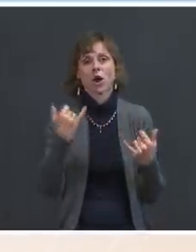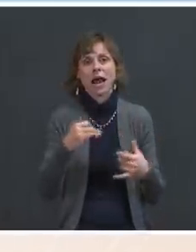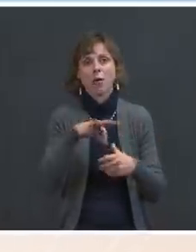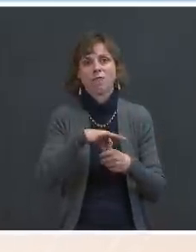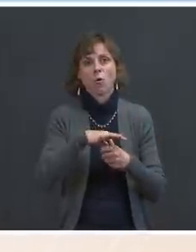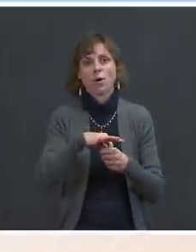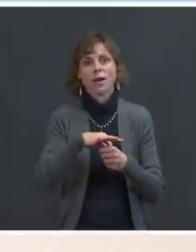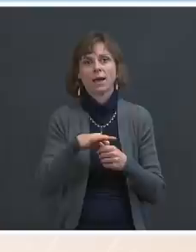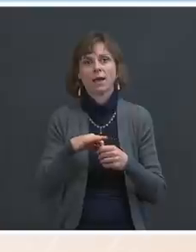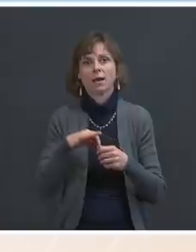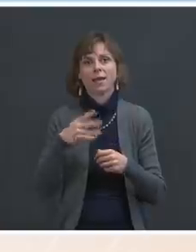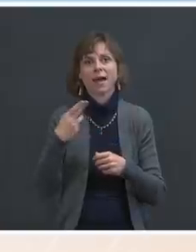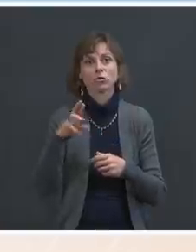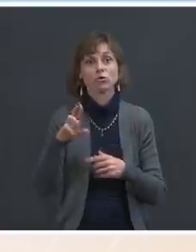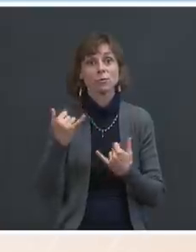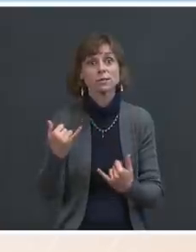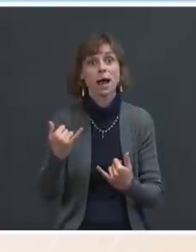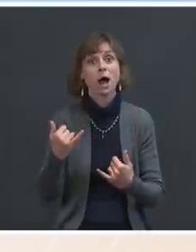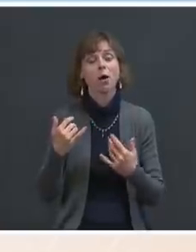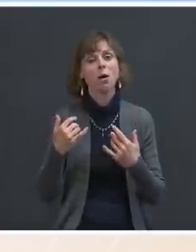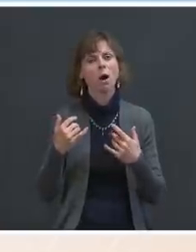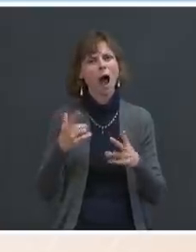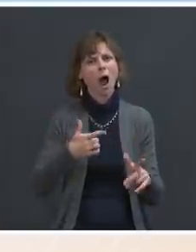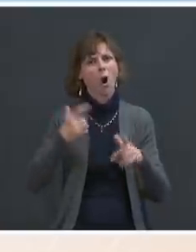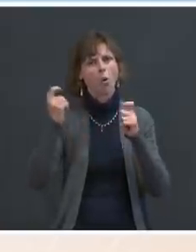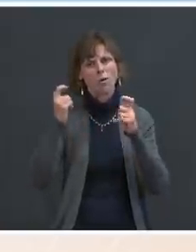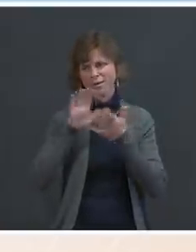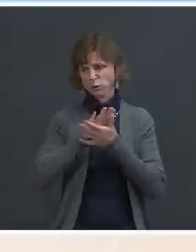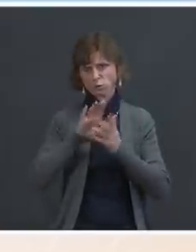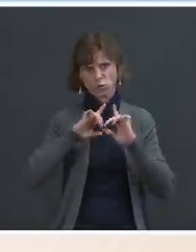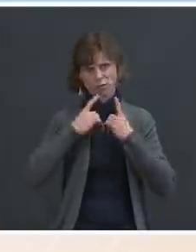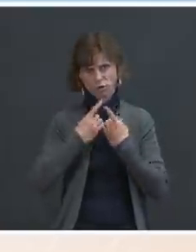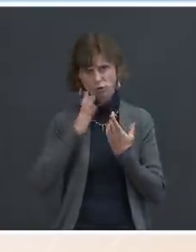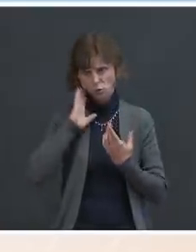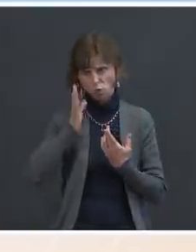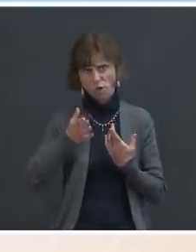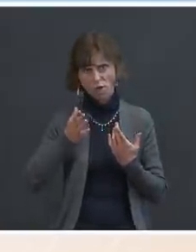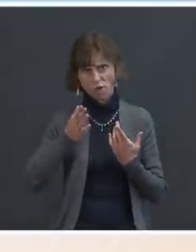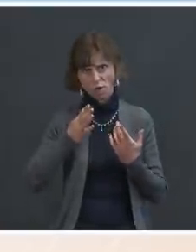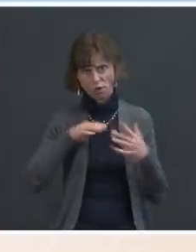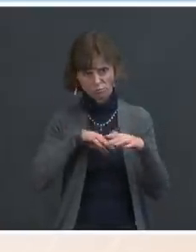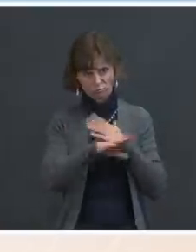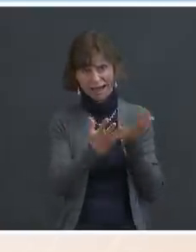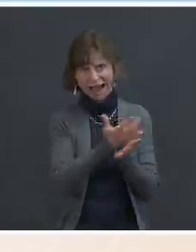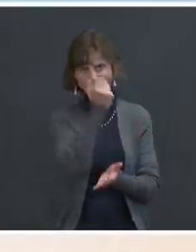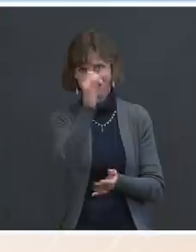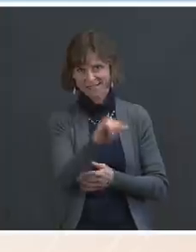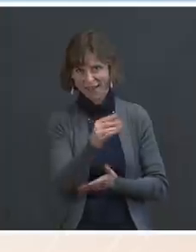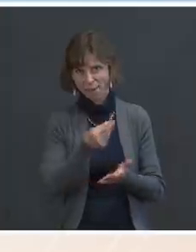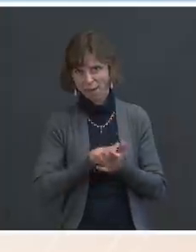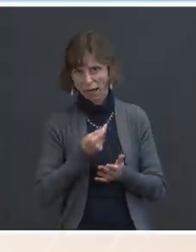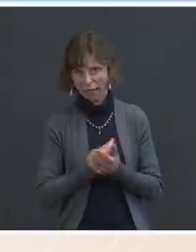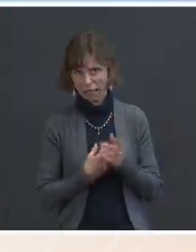how quickly will school districts be able to access that money? And will they be able to implement it in time